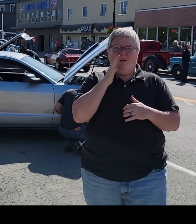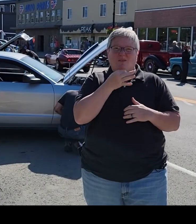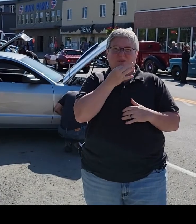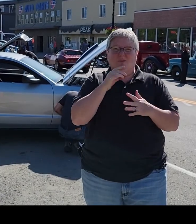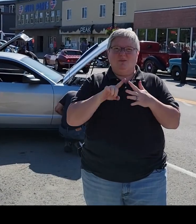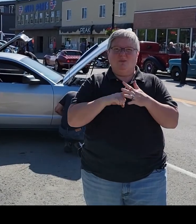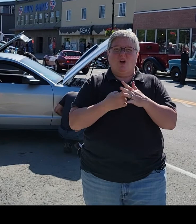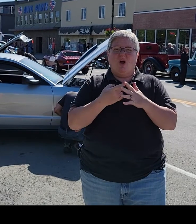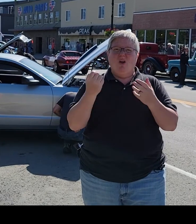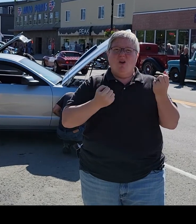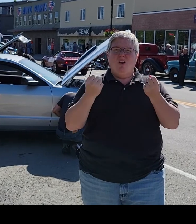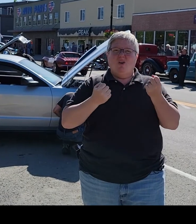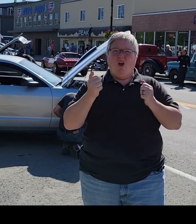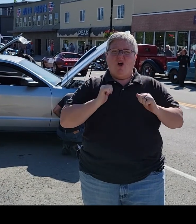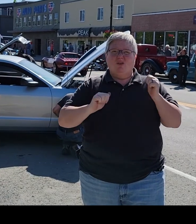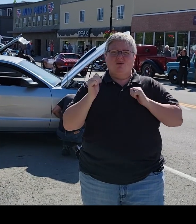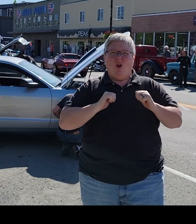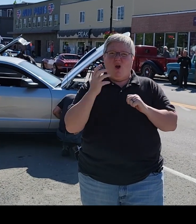Right now they're about to start a car show .